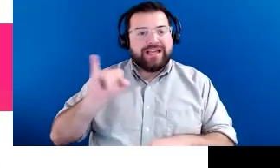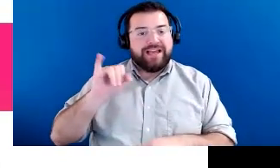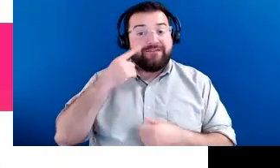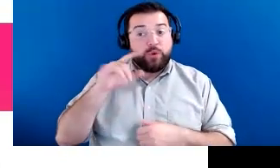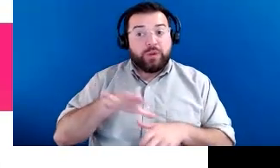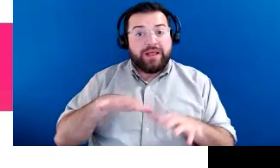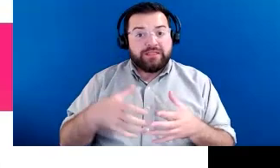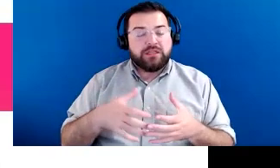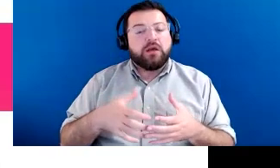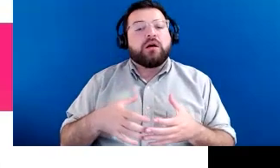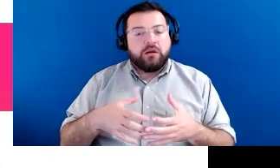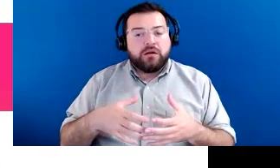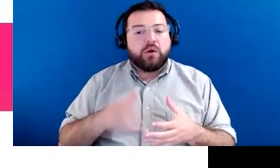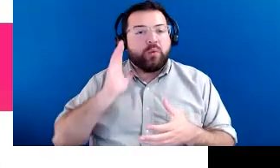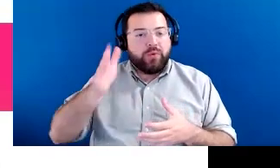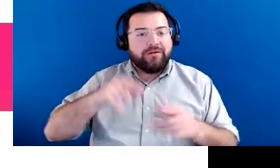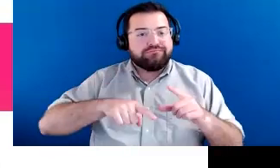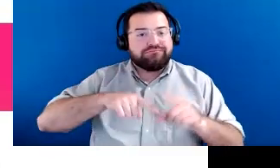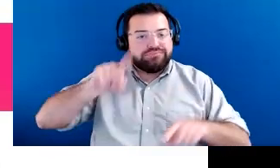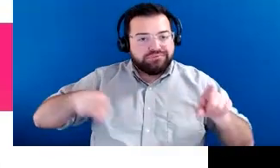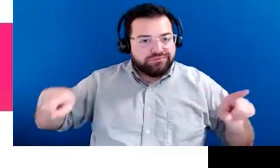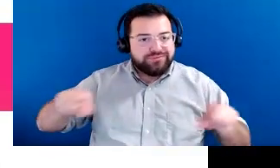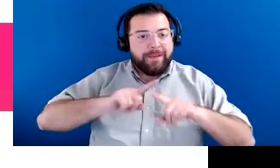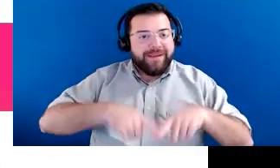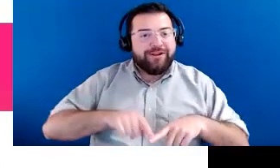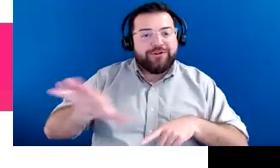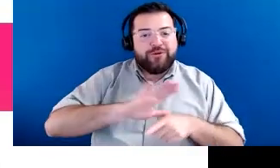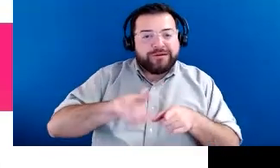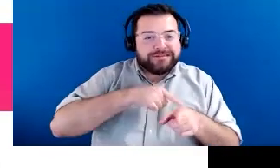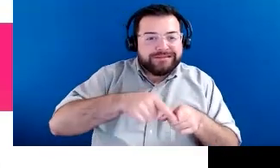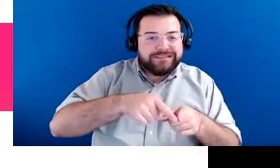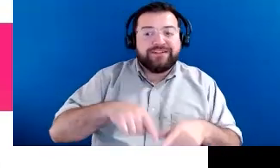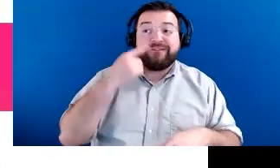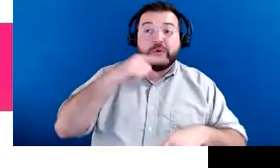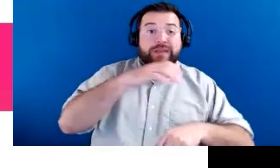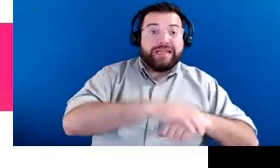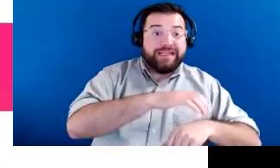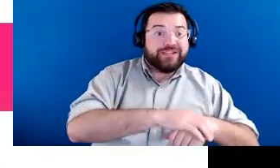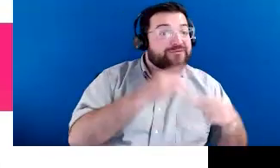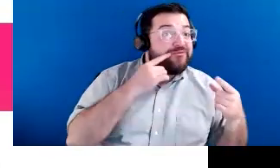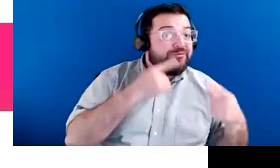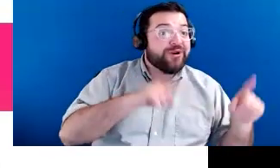it is going to be, you know, different for different disciplines. What makes sense in an English class is just, you know, is going